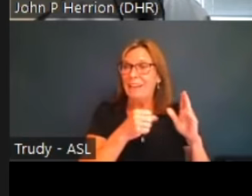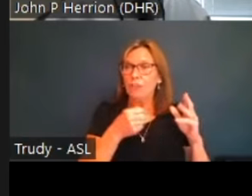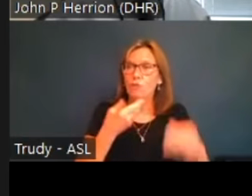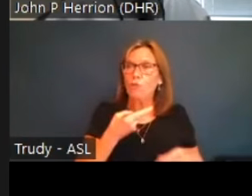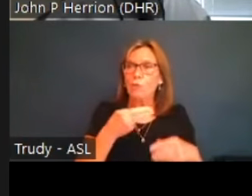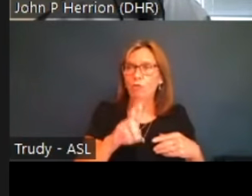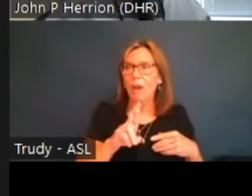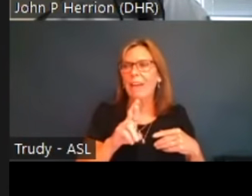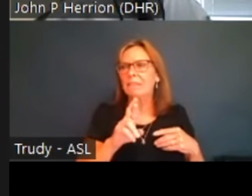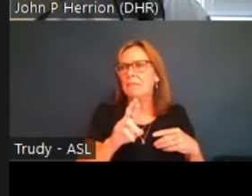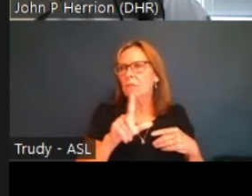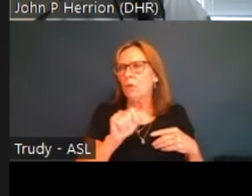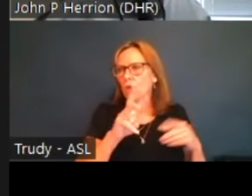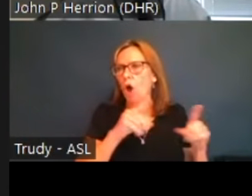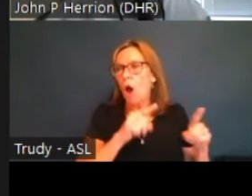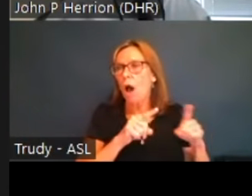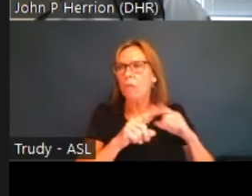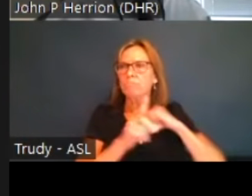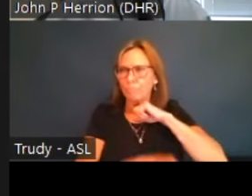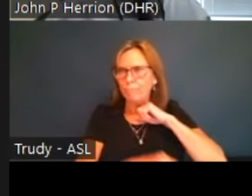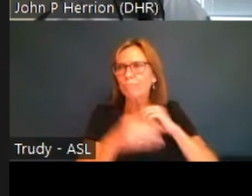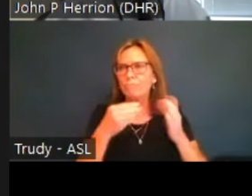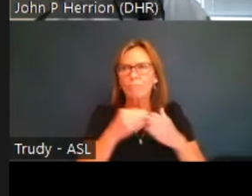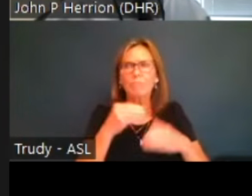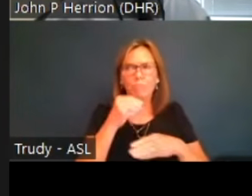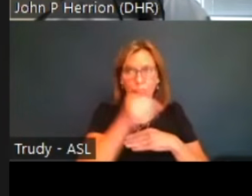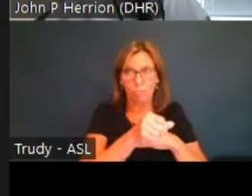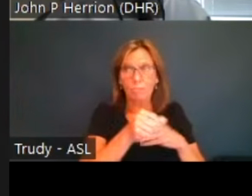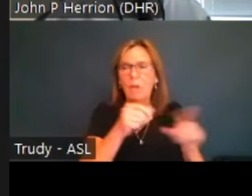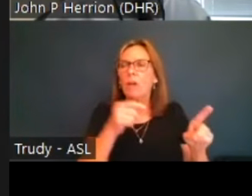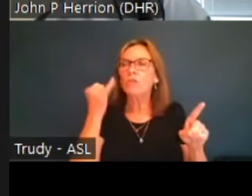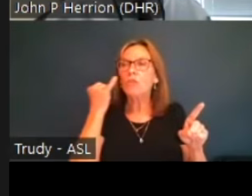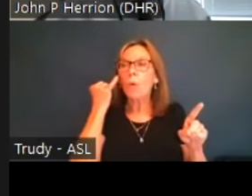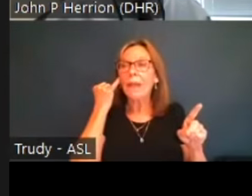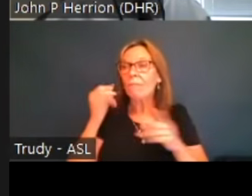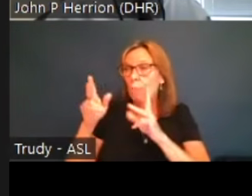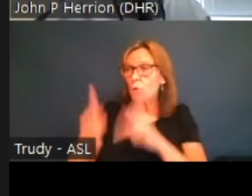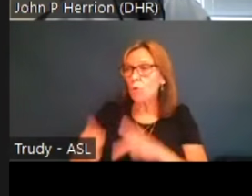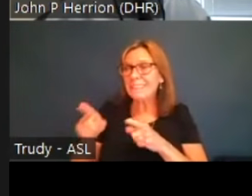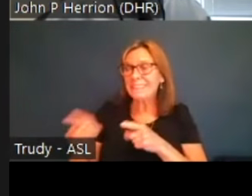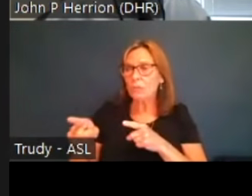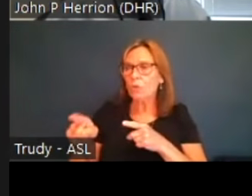who's been harmed by the discrimination can be compensated for that harm they experienced,